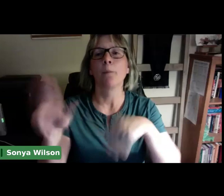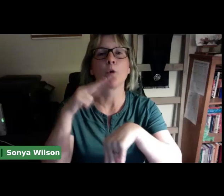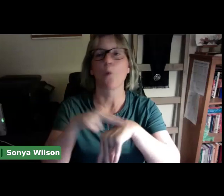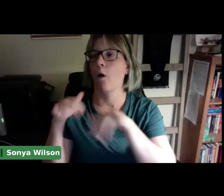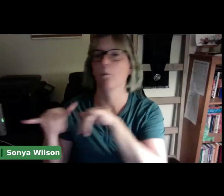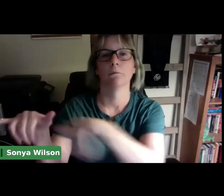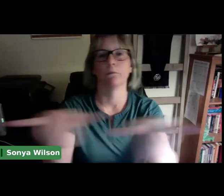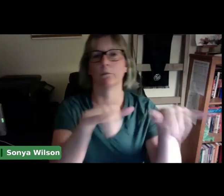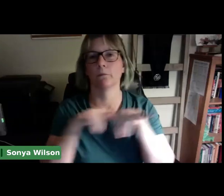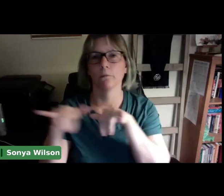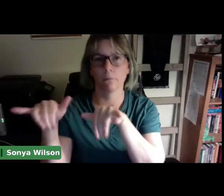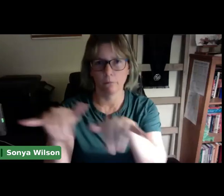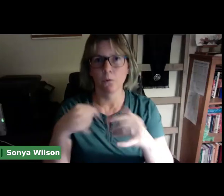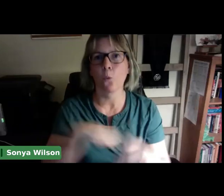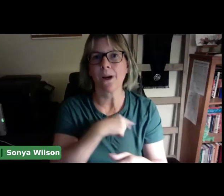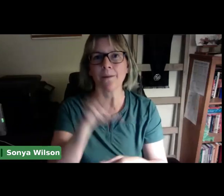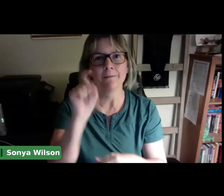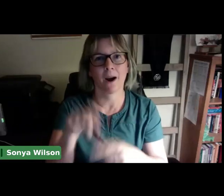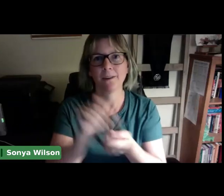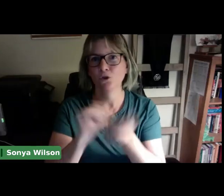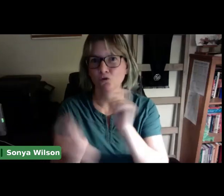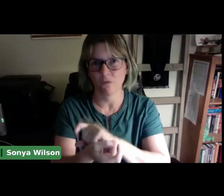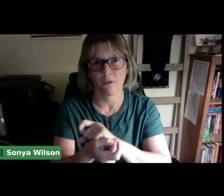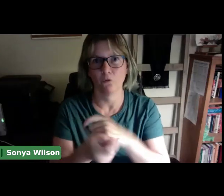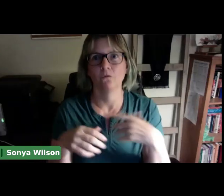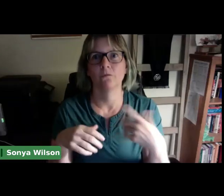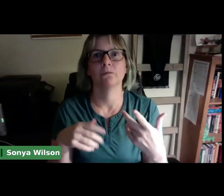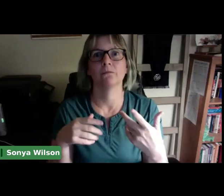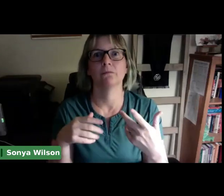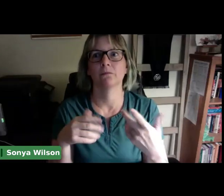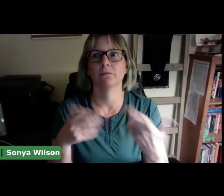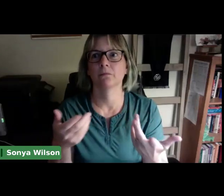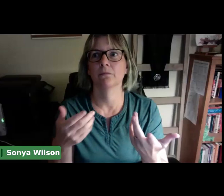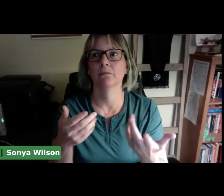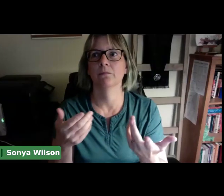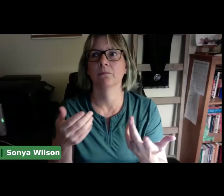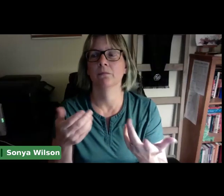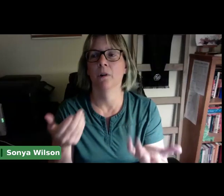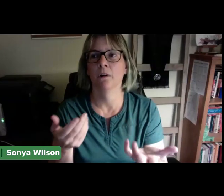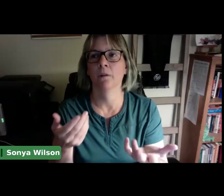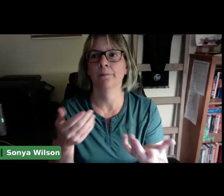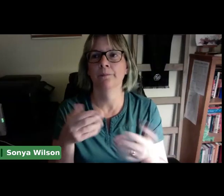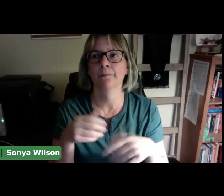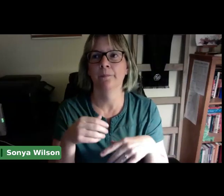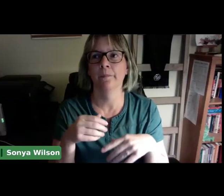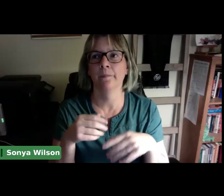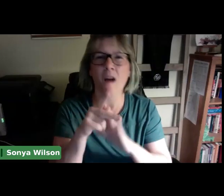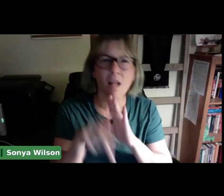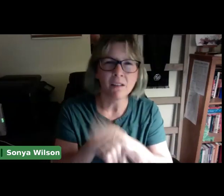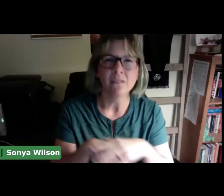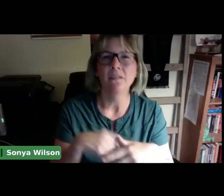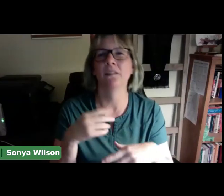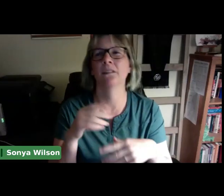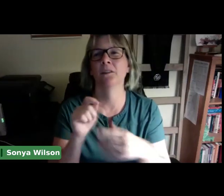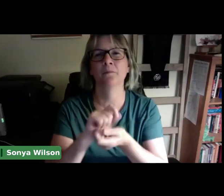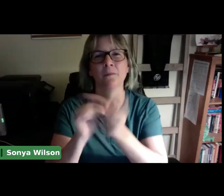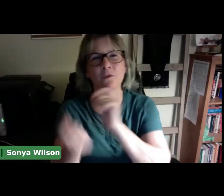And my overall goal is to have this accessibility become the national standard or gold standard.